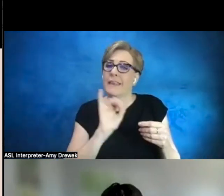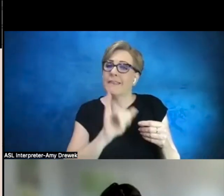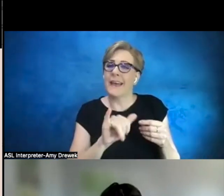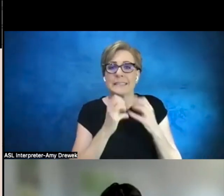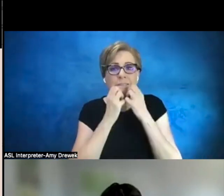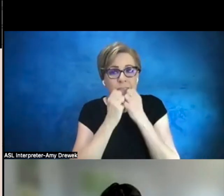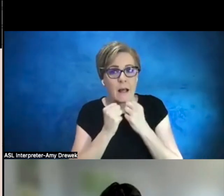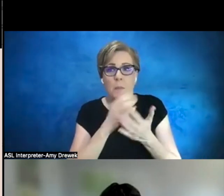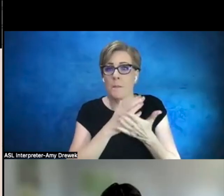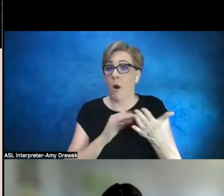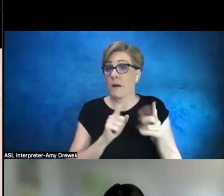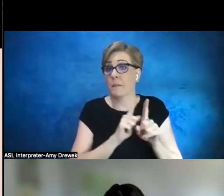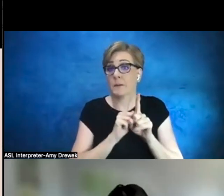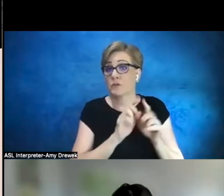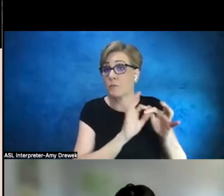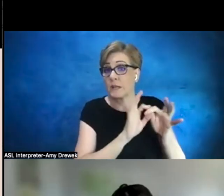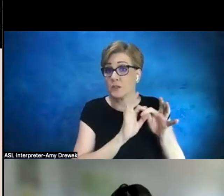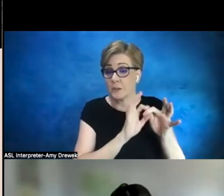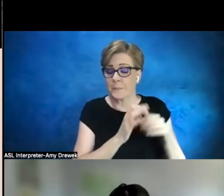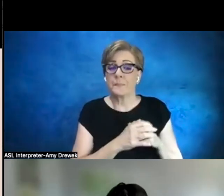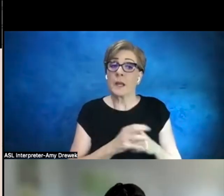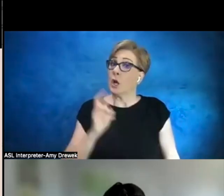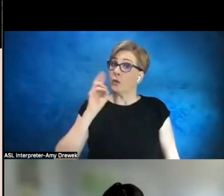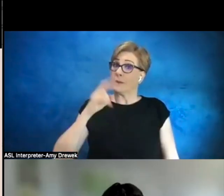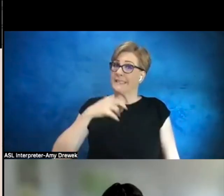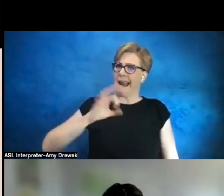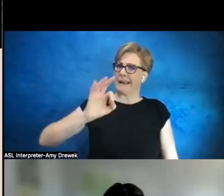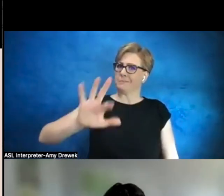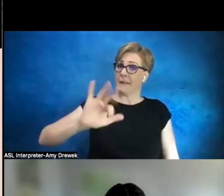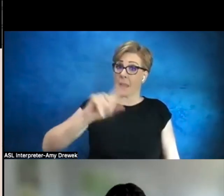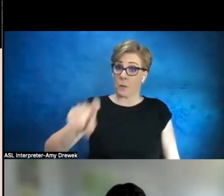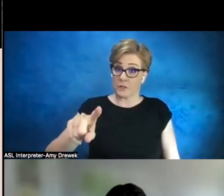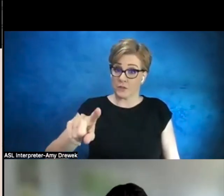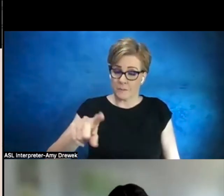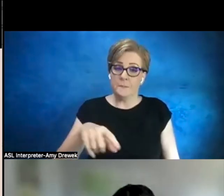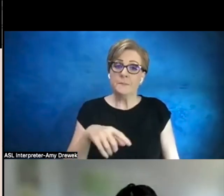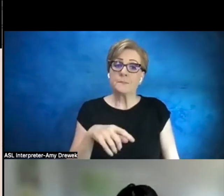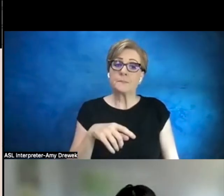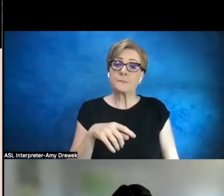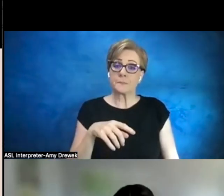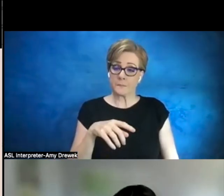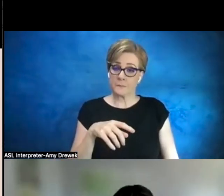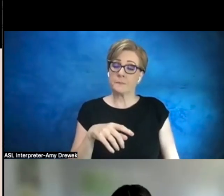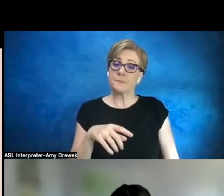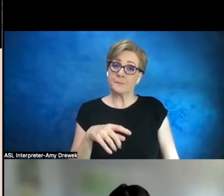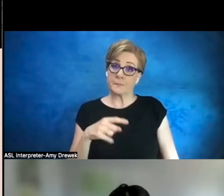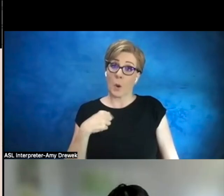And the reason I asked this question is because, as folks who are planning Disability Mentoring Day